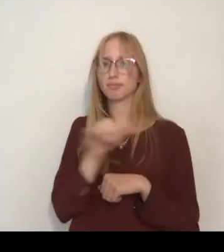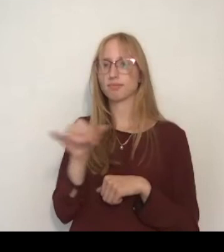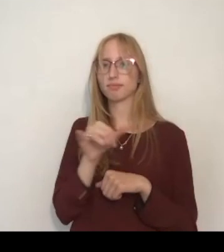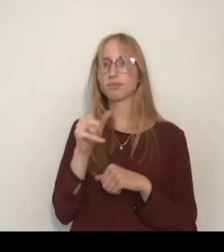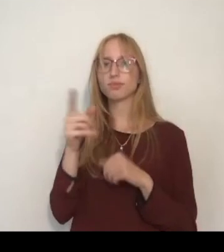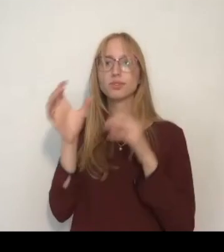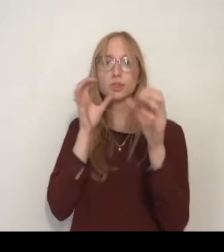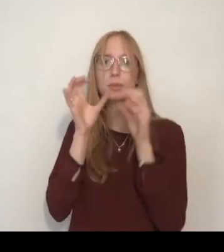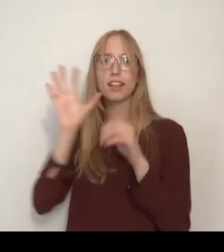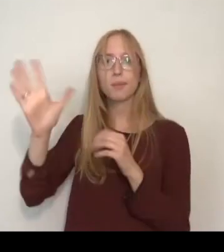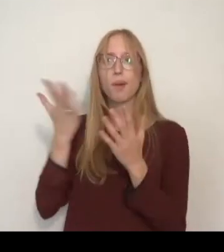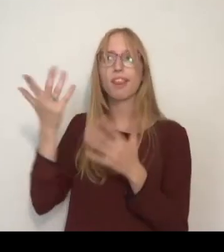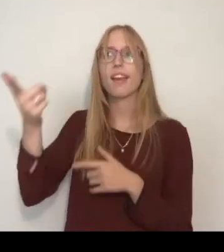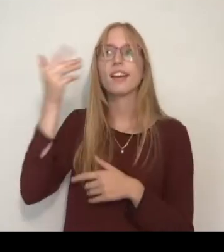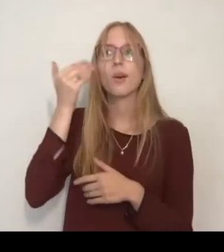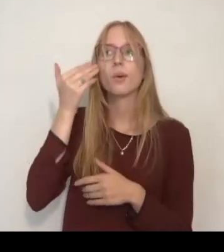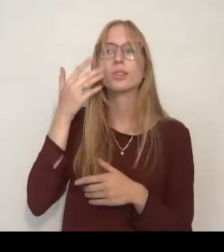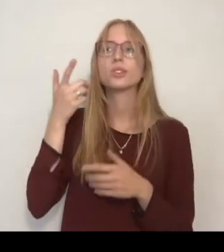Two kids communicating what they know.